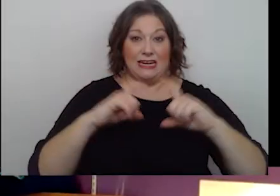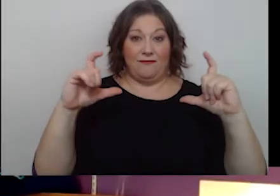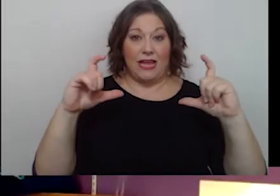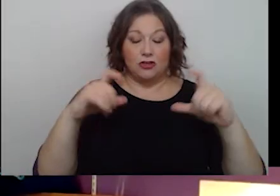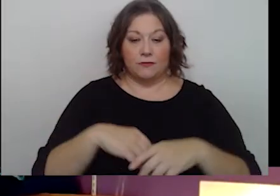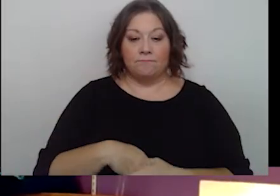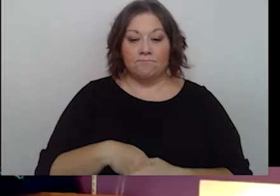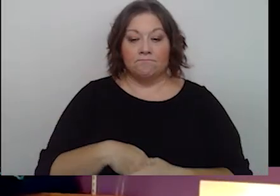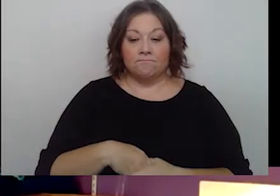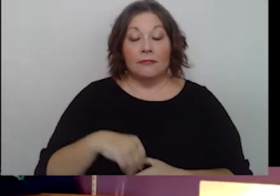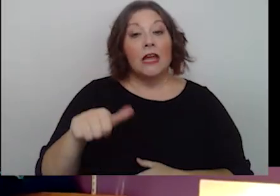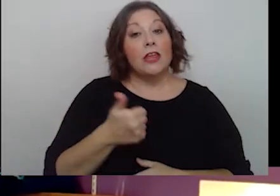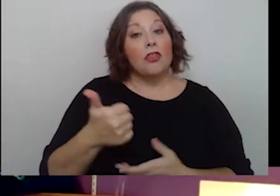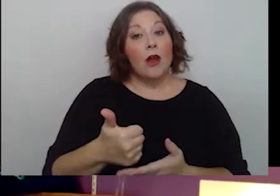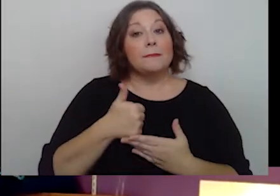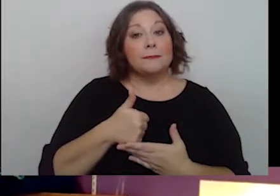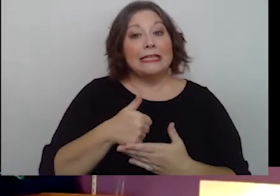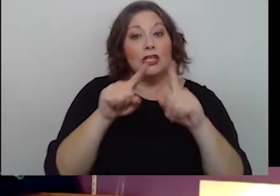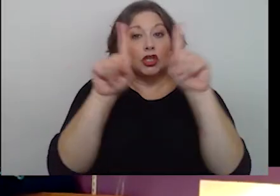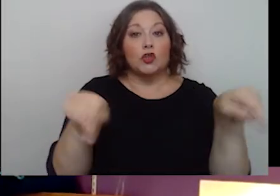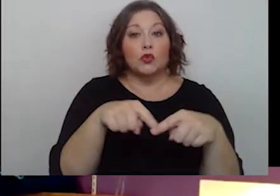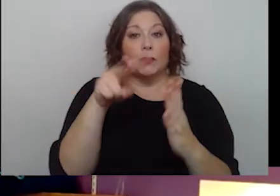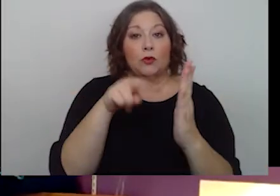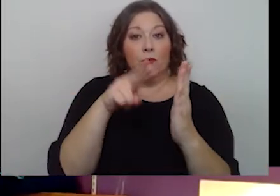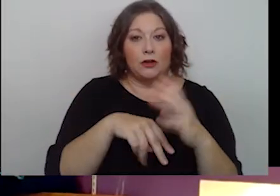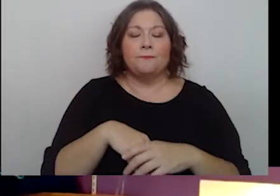that helps me is the screen reader. Because a lot of times when you blow it up really